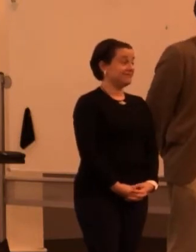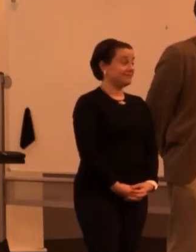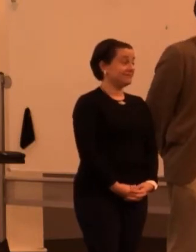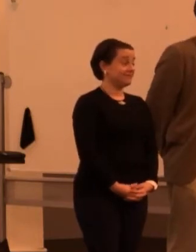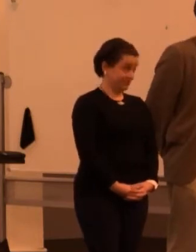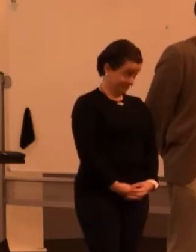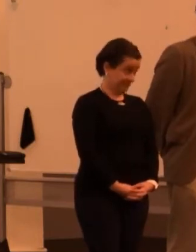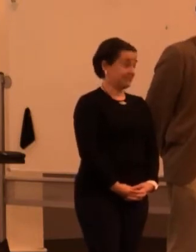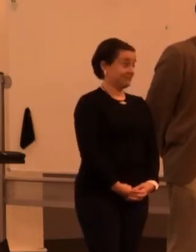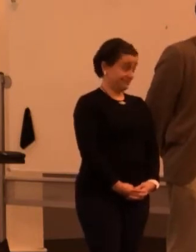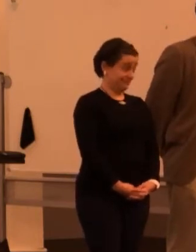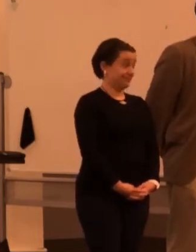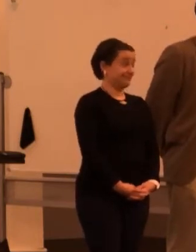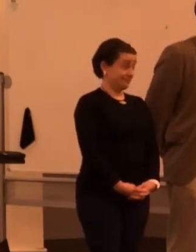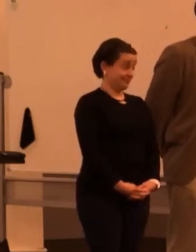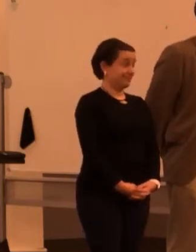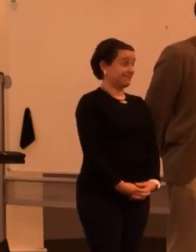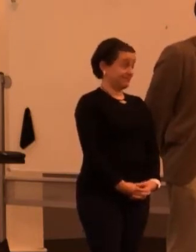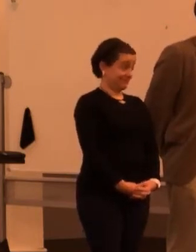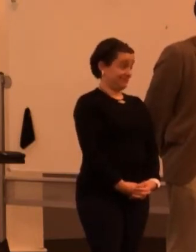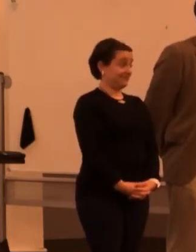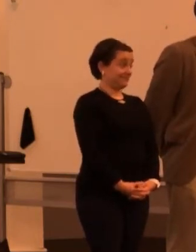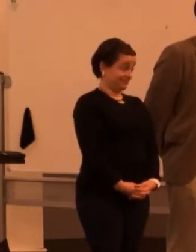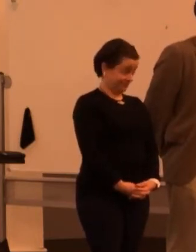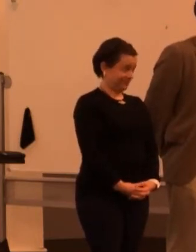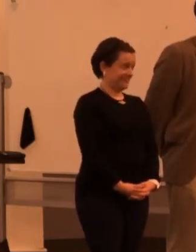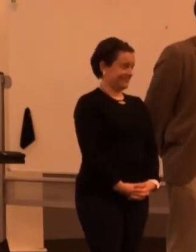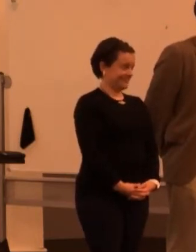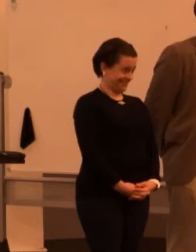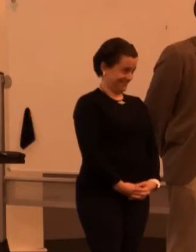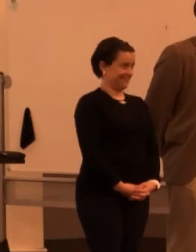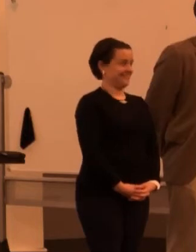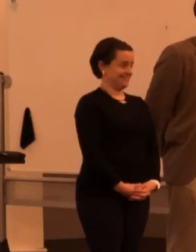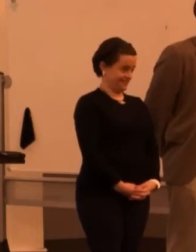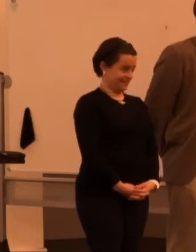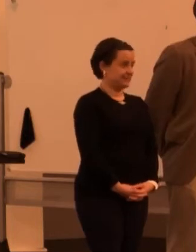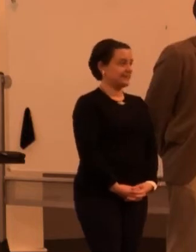it can't be patented, is it possible to apply